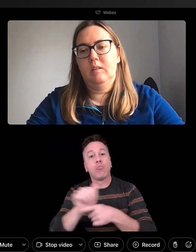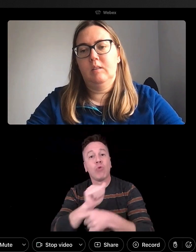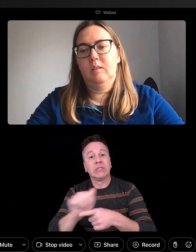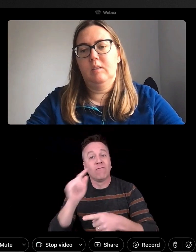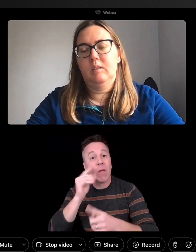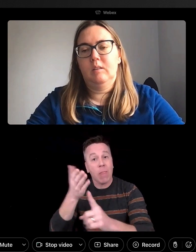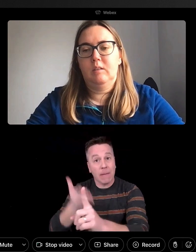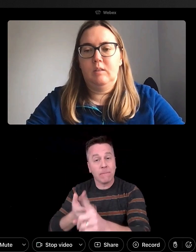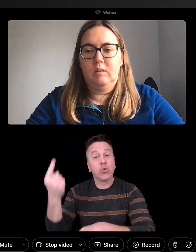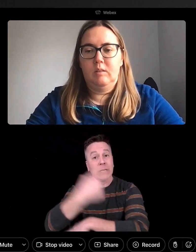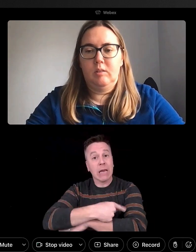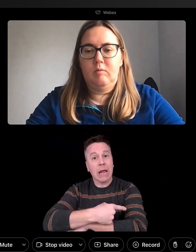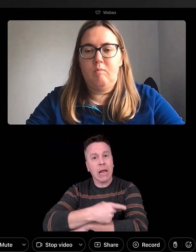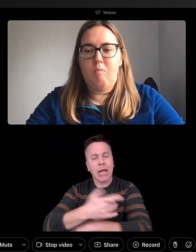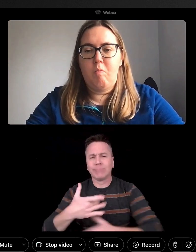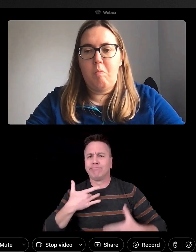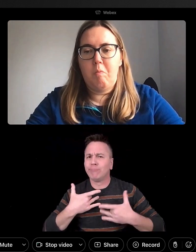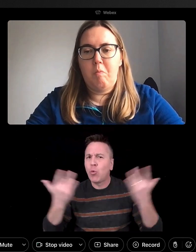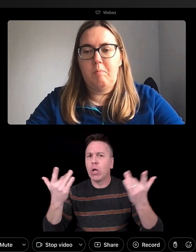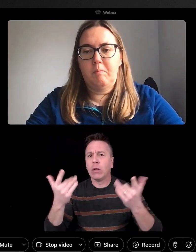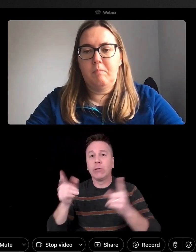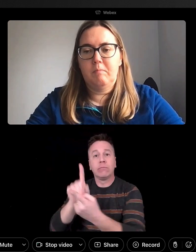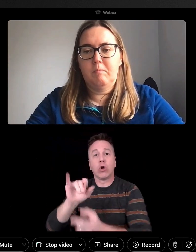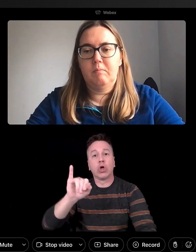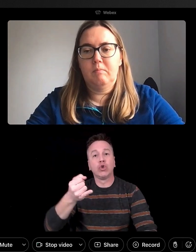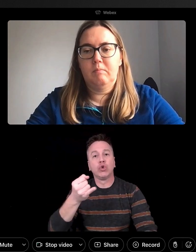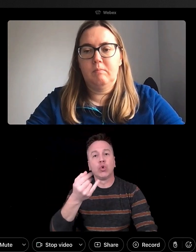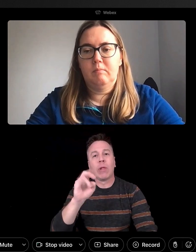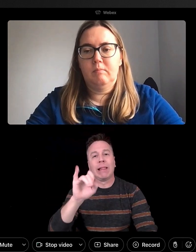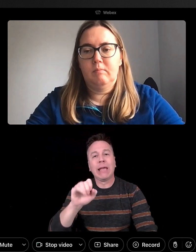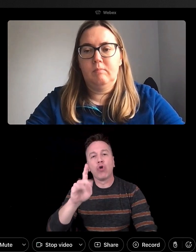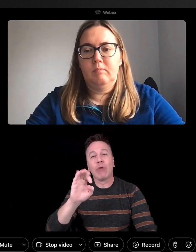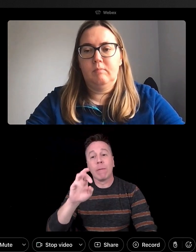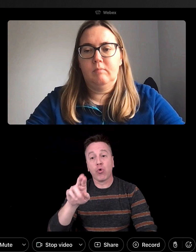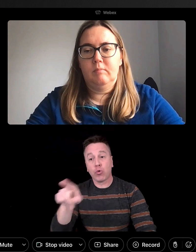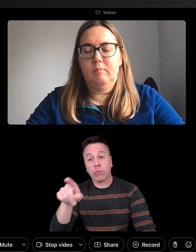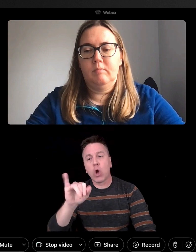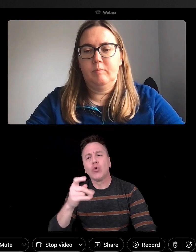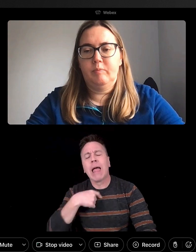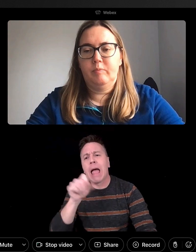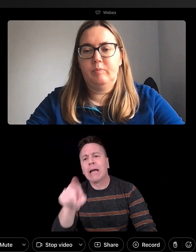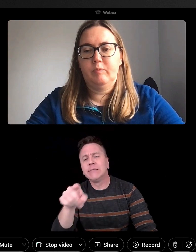I'm excited to talk with Julie Kramer. Julie I wanted to start to see if you could tell